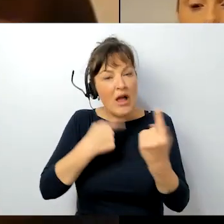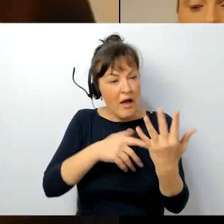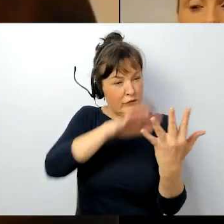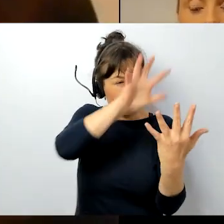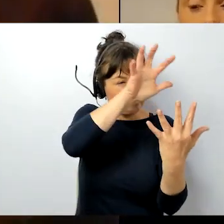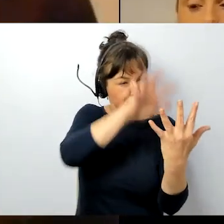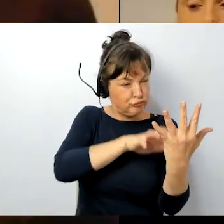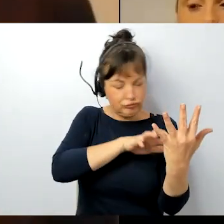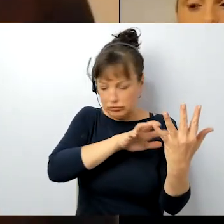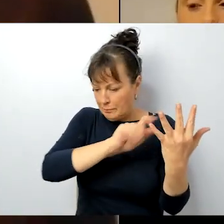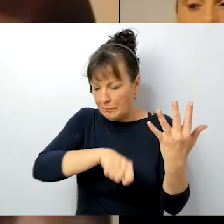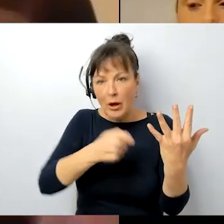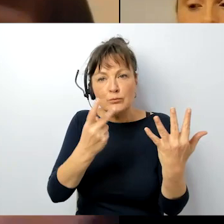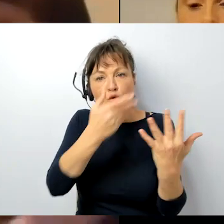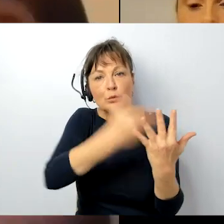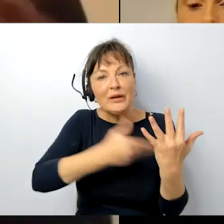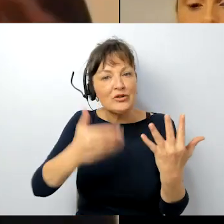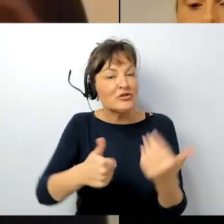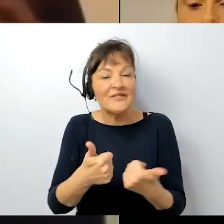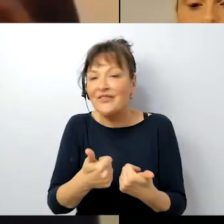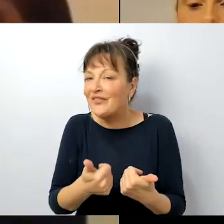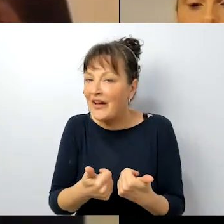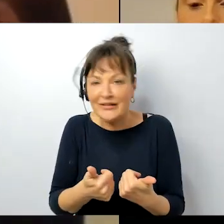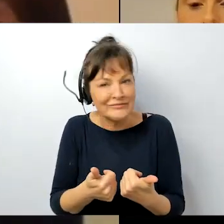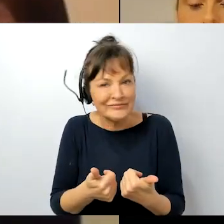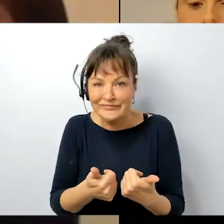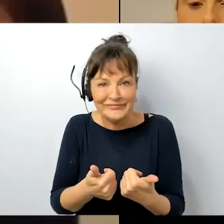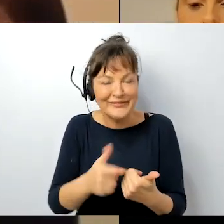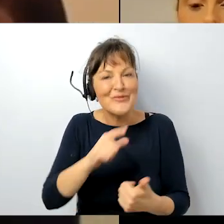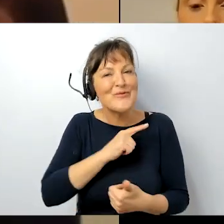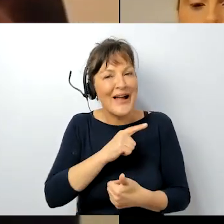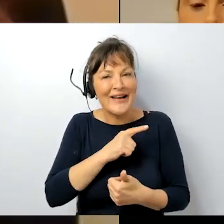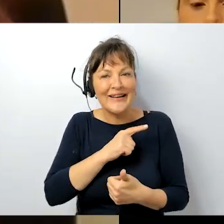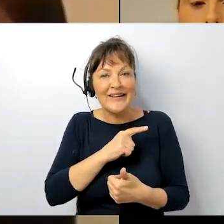might go into that two pages. Don't feel worried about it going onto the two pages if you've got